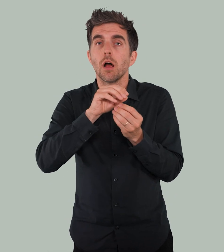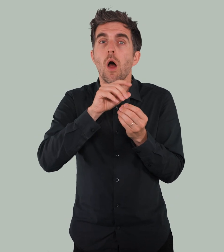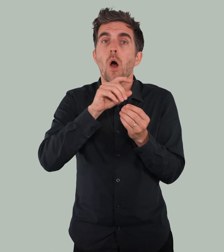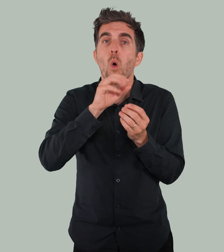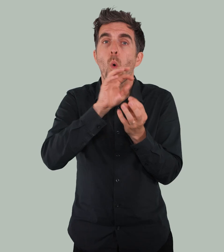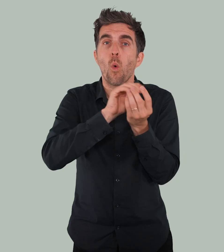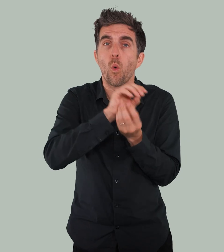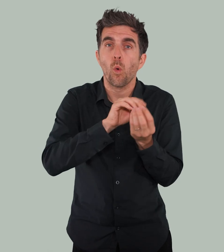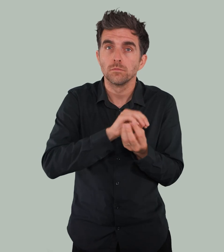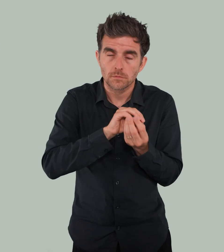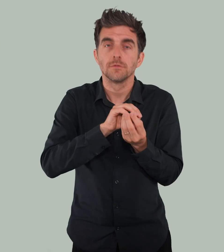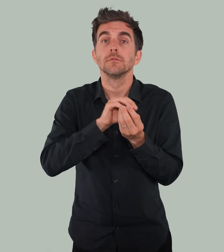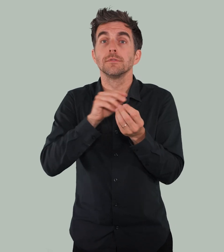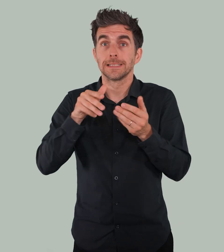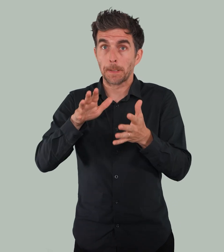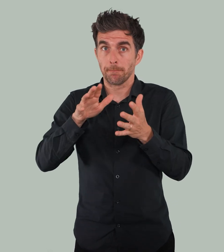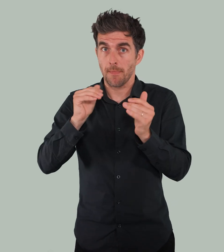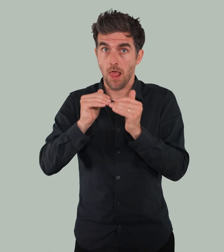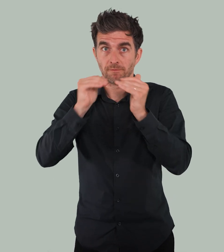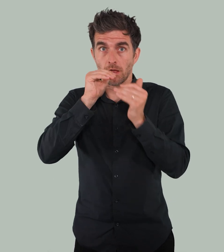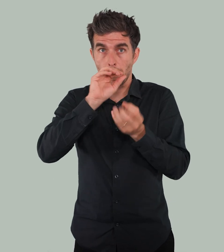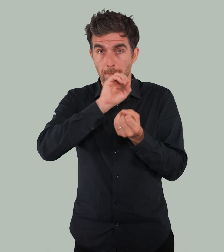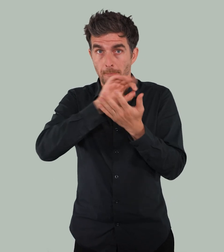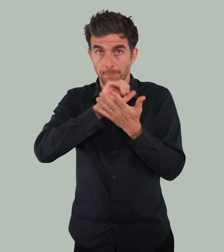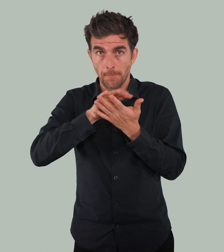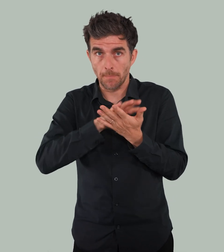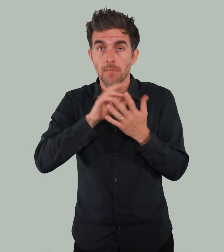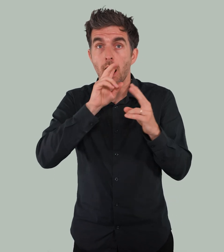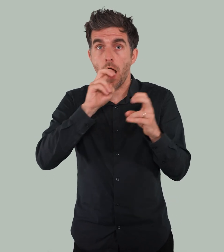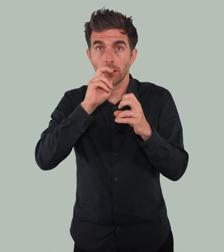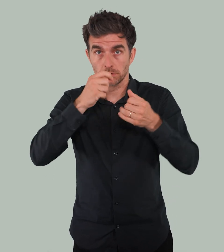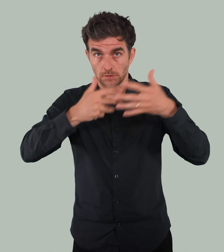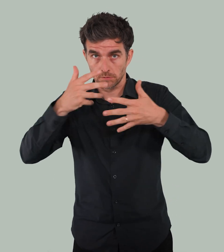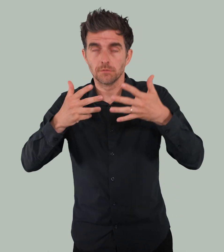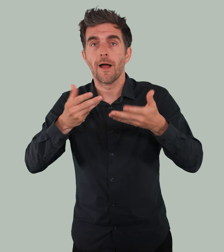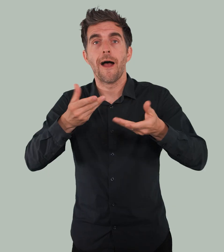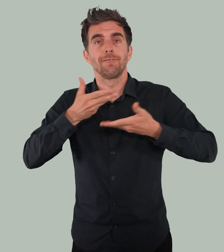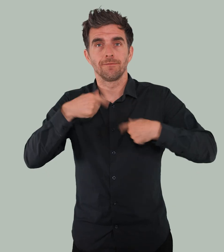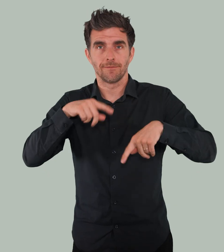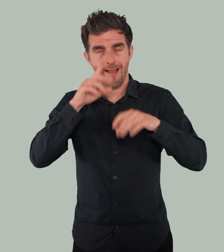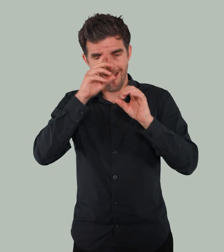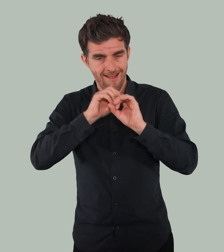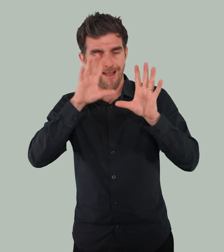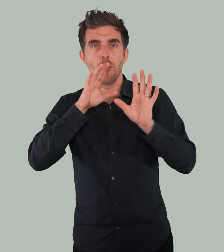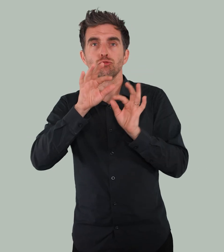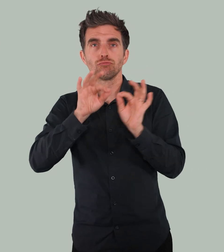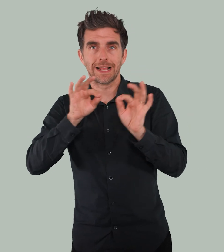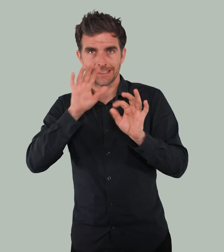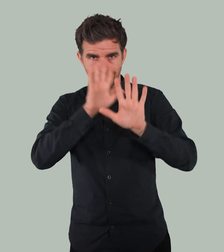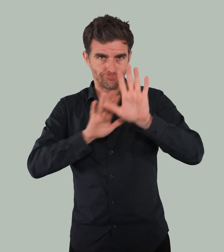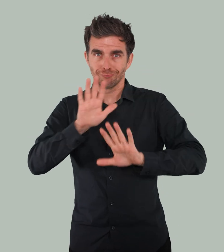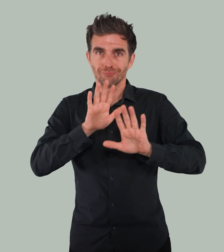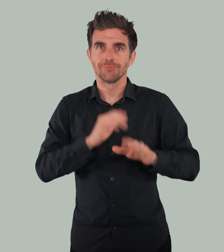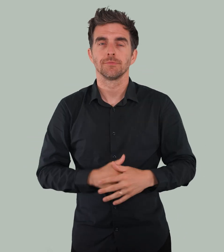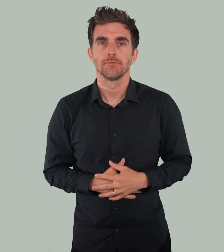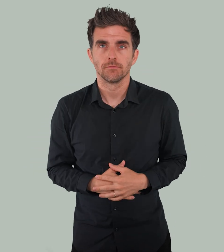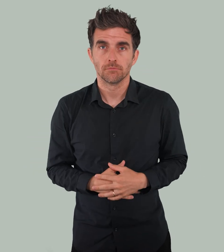initial coding through to system-level analysis and strategic insight.